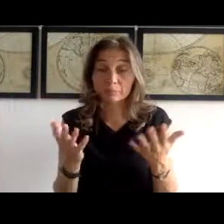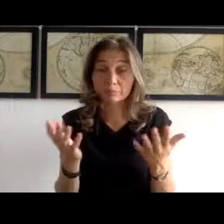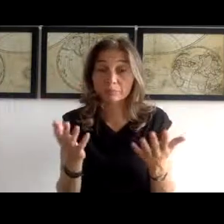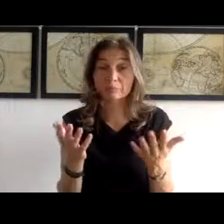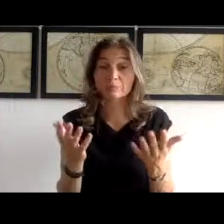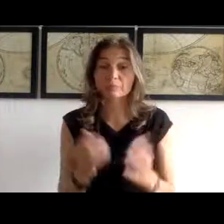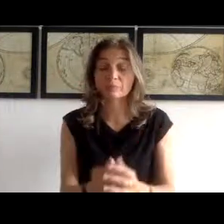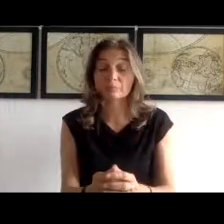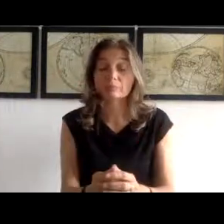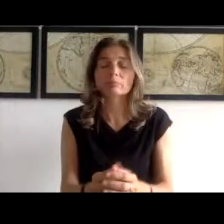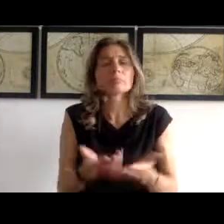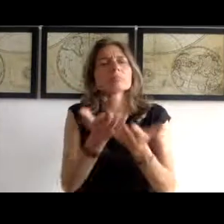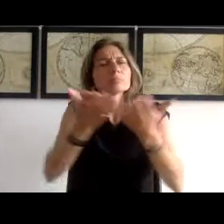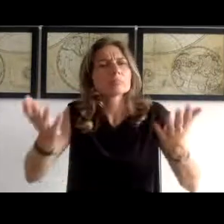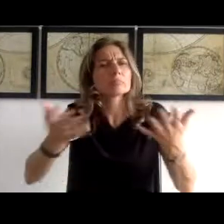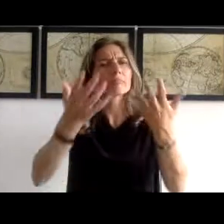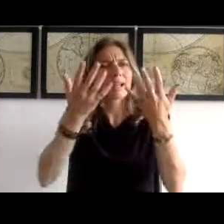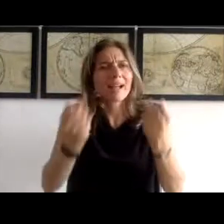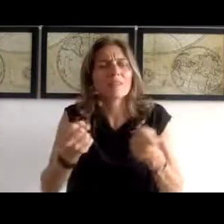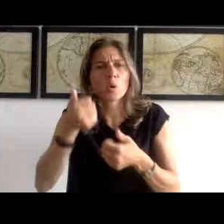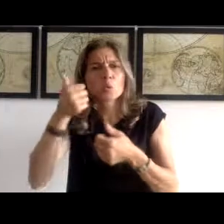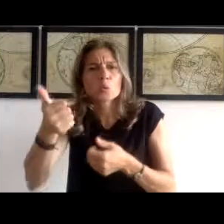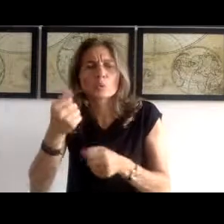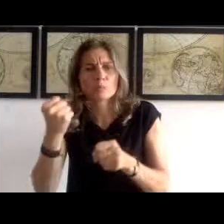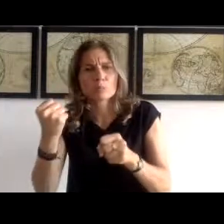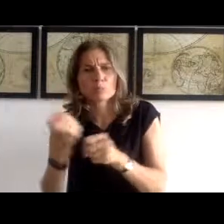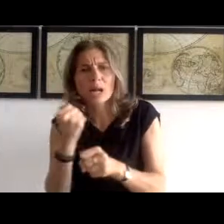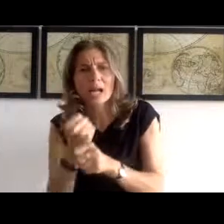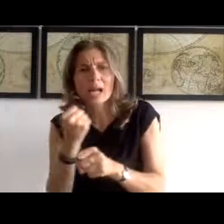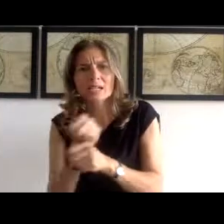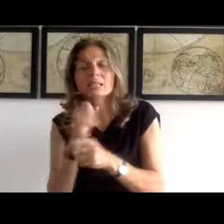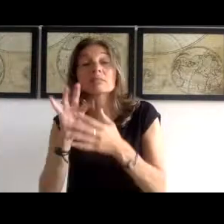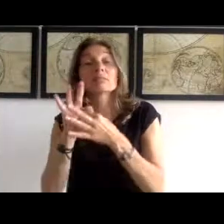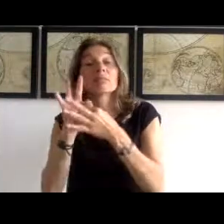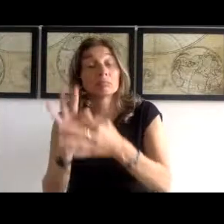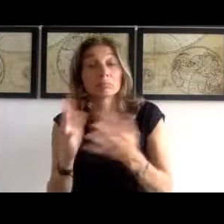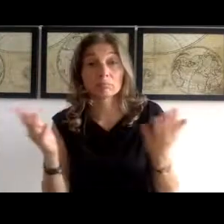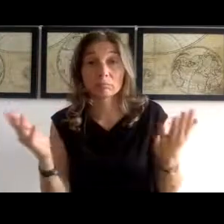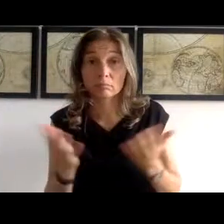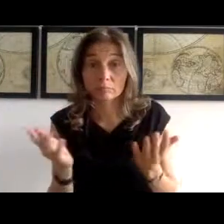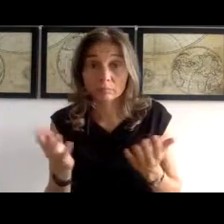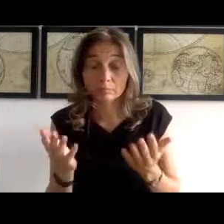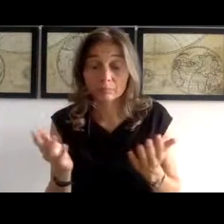with the universities if you are students or for the Ministry for Education in Europe